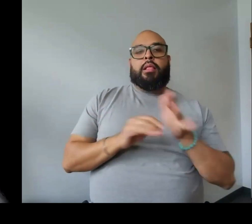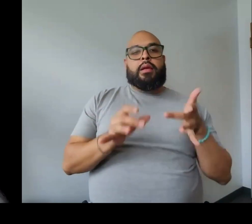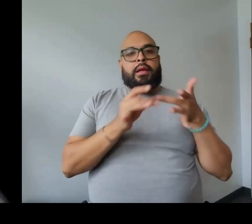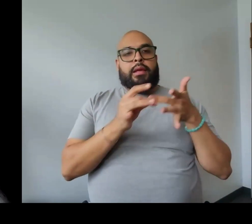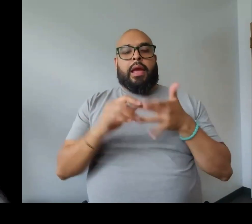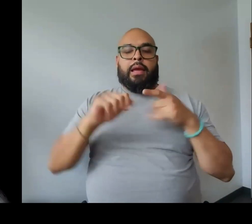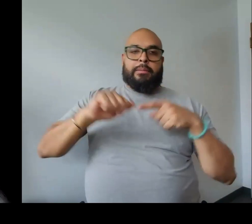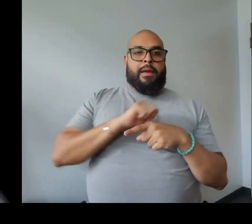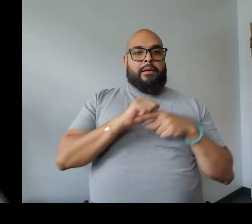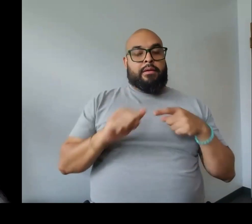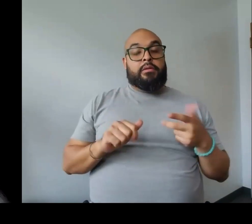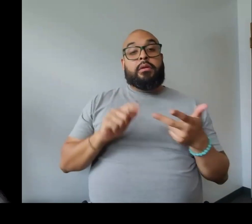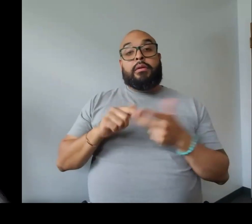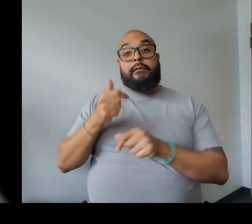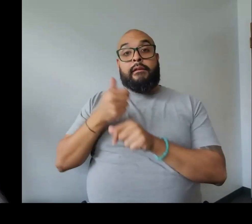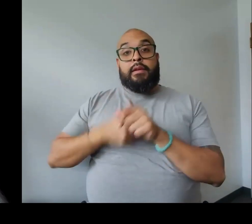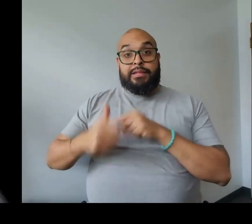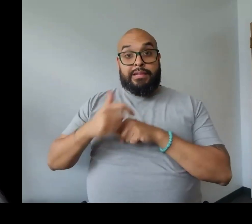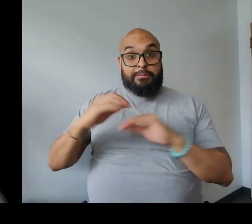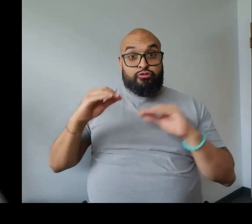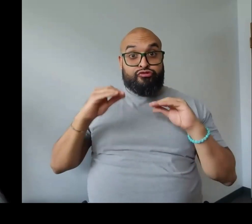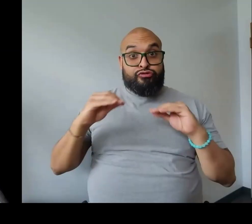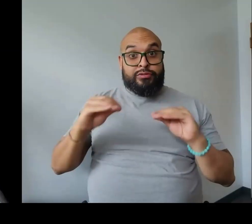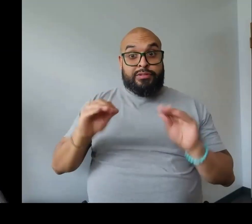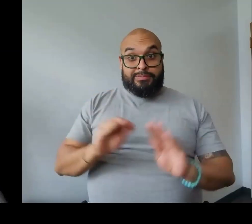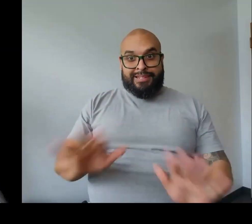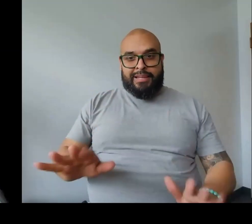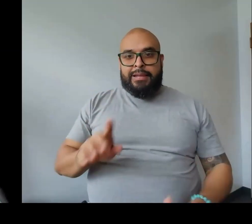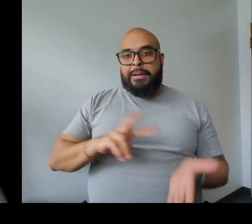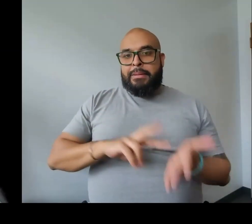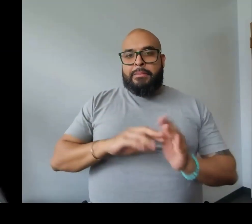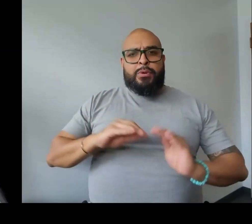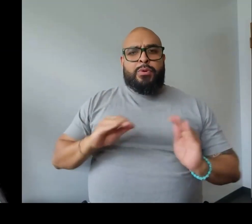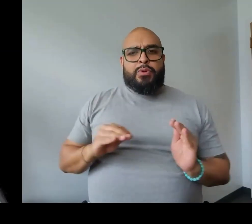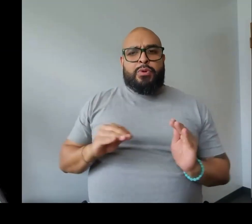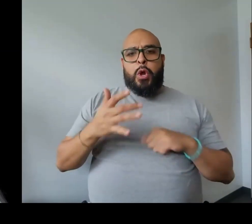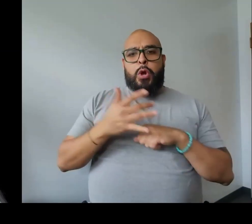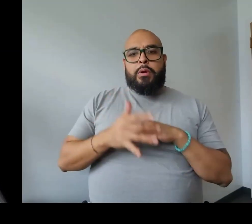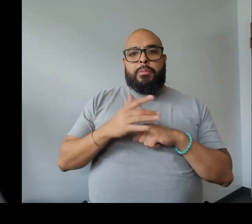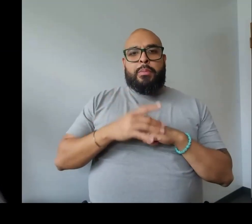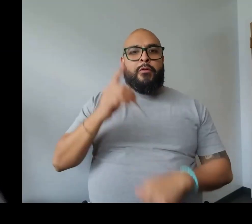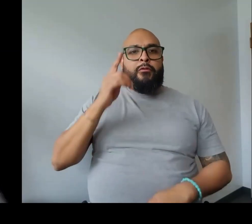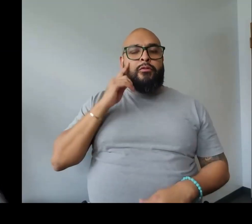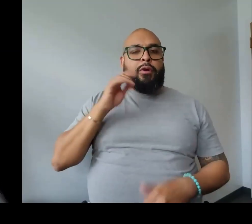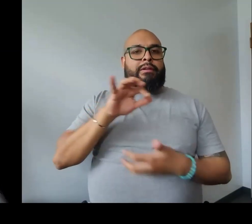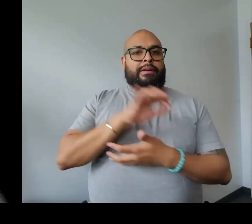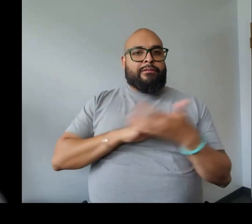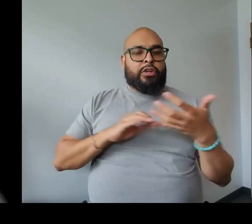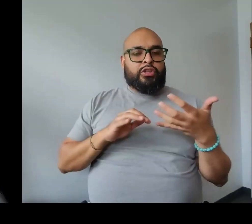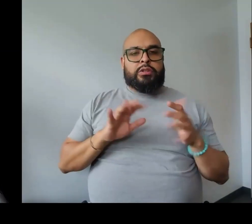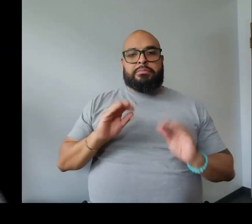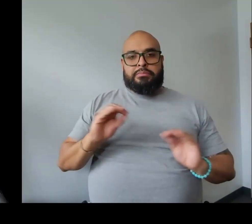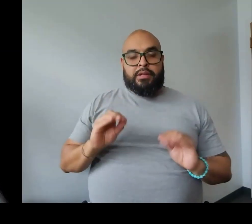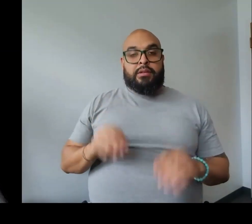When you teach explicitly, you're not leaving any room for confusion or ambiguity. And then systematically is really important.